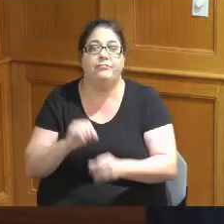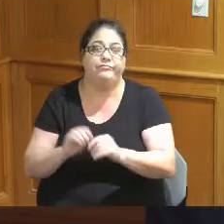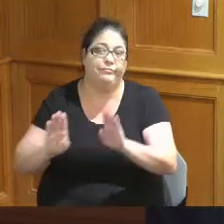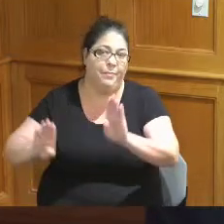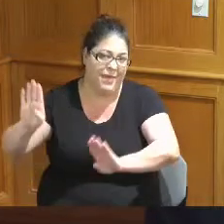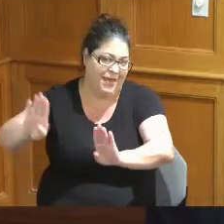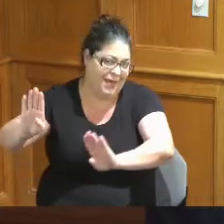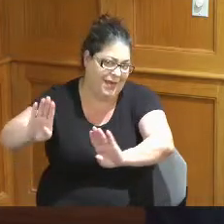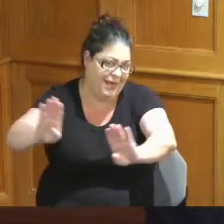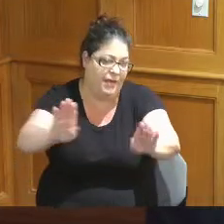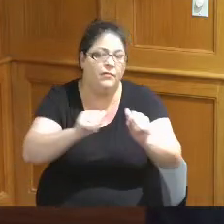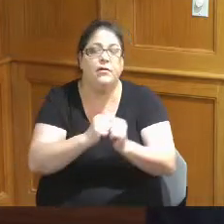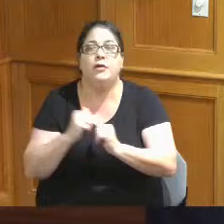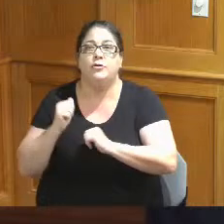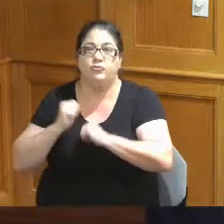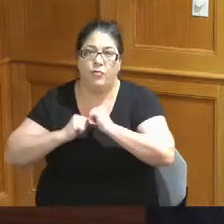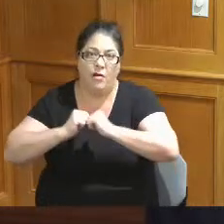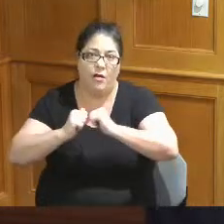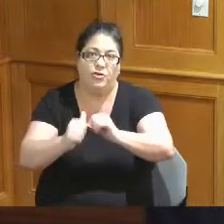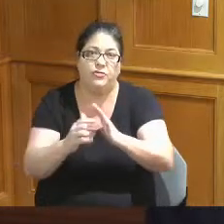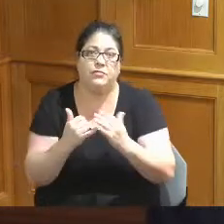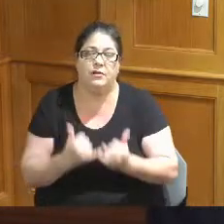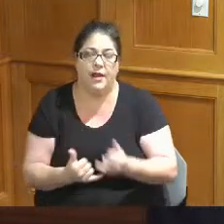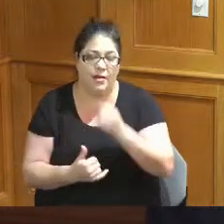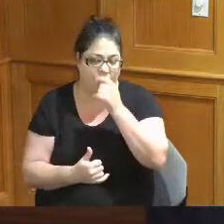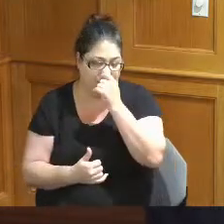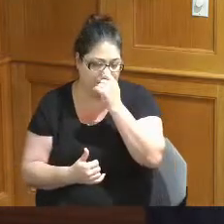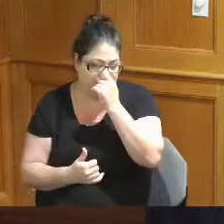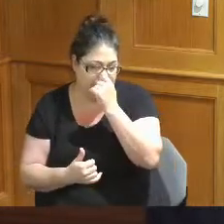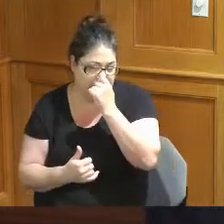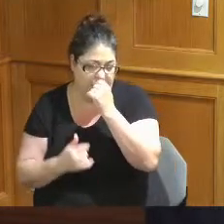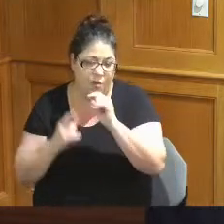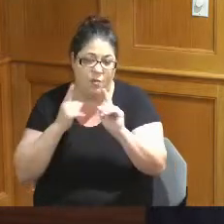in into construction over the past several months with the goal of getting it done in time for the